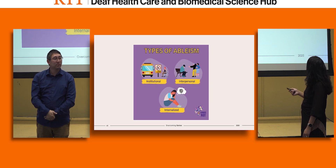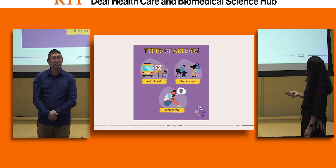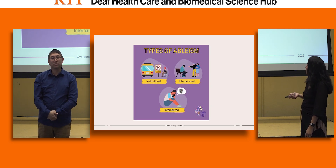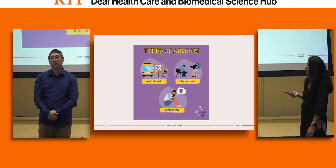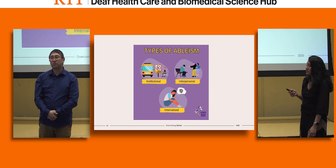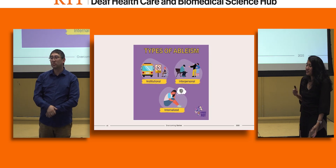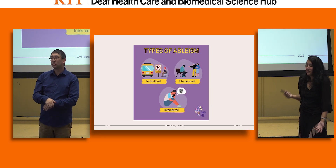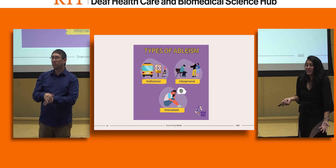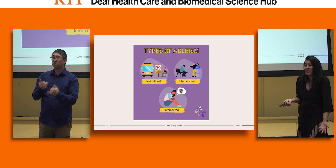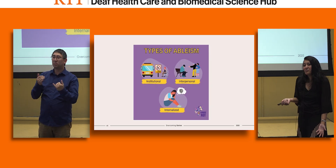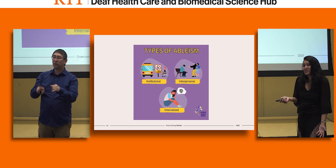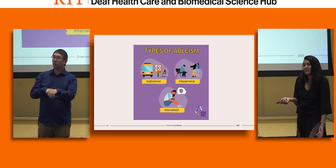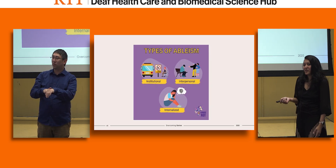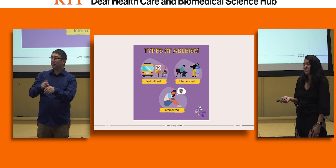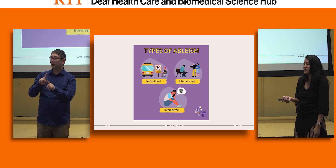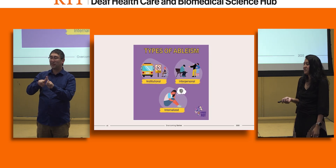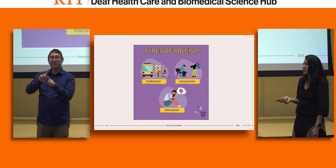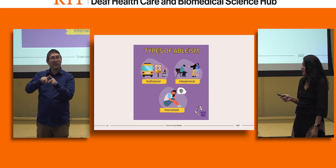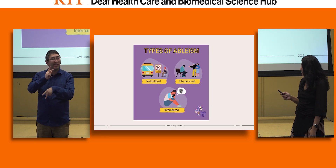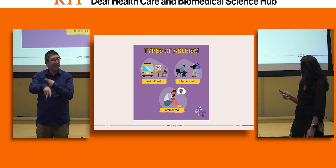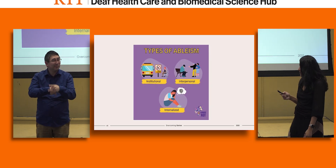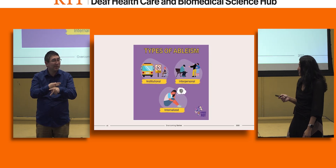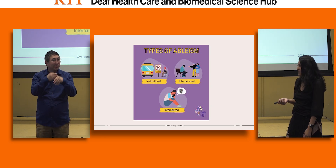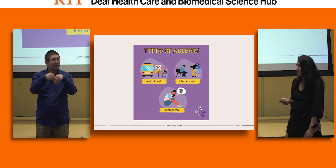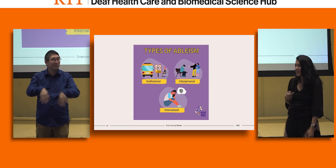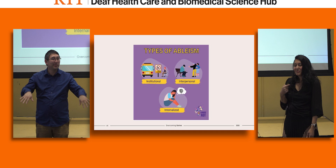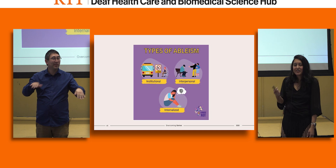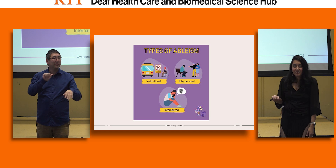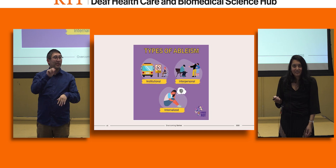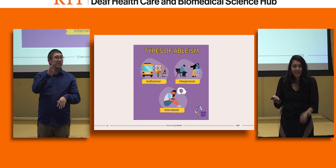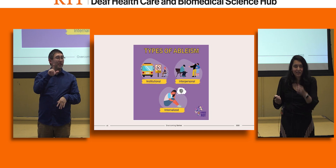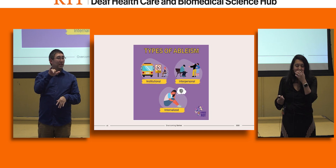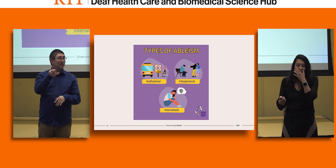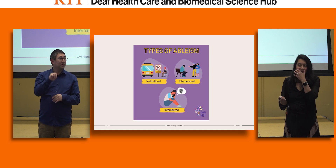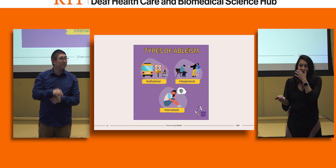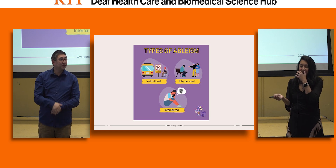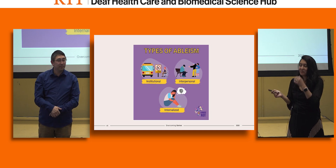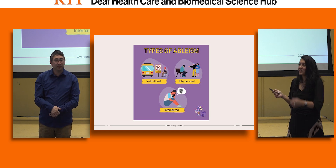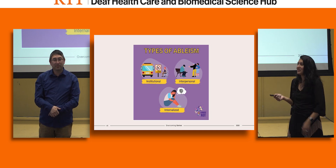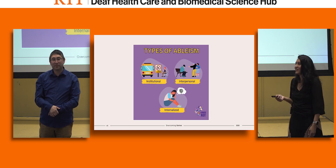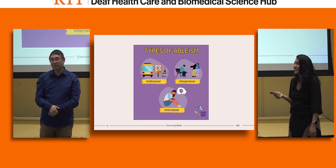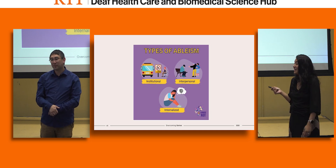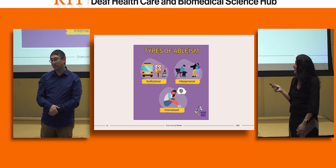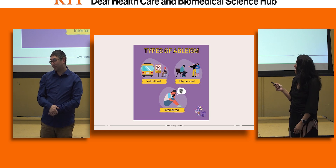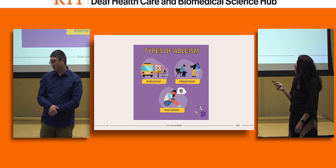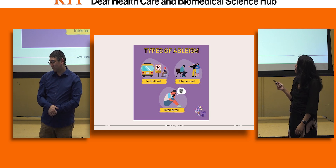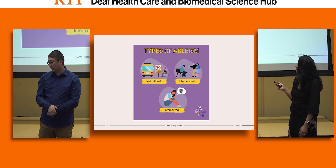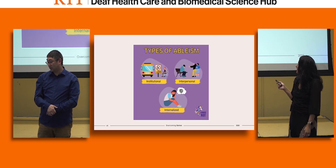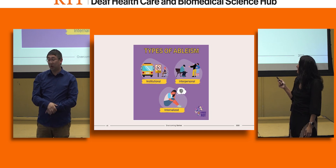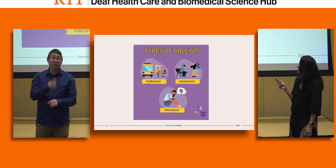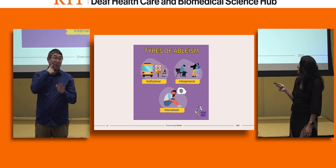So, there's different types of ableism, right? So, when I mentioned that my health system wouldn't even get captioning